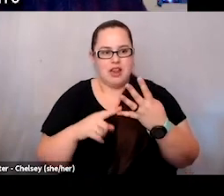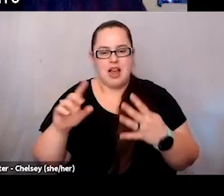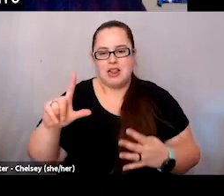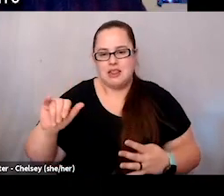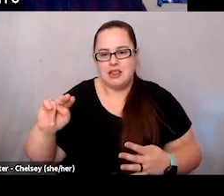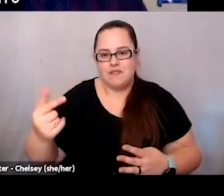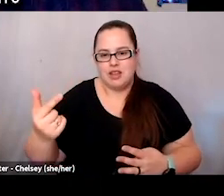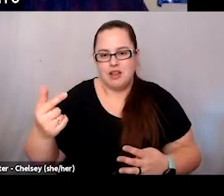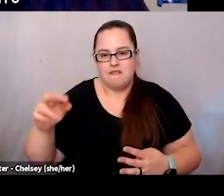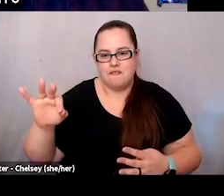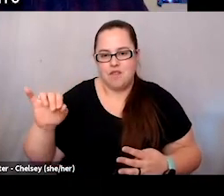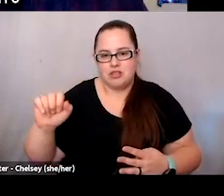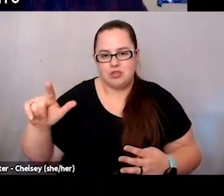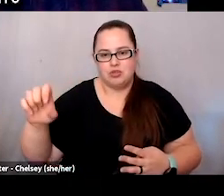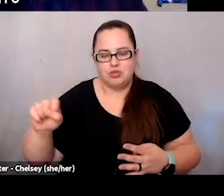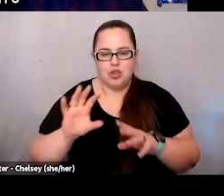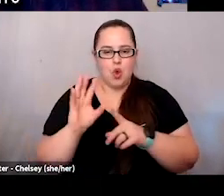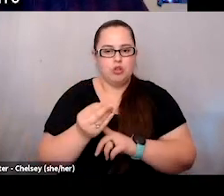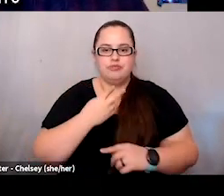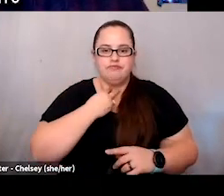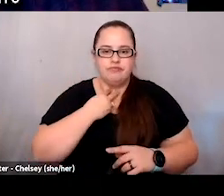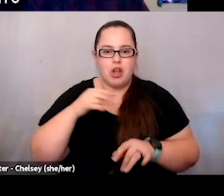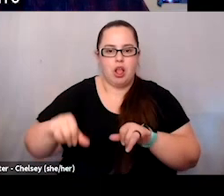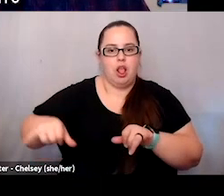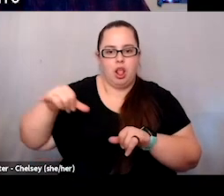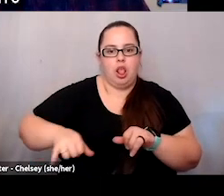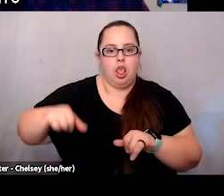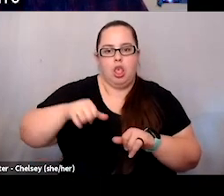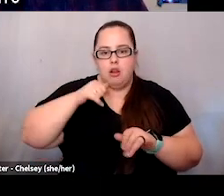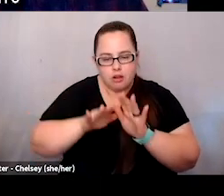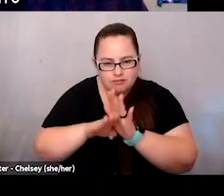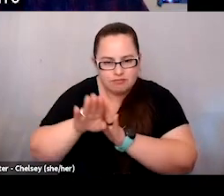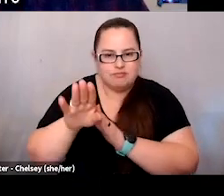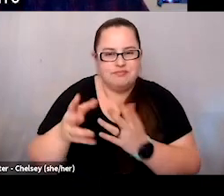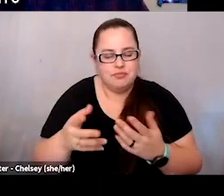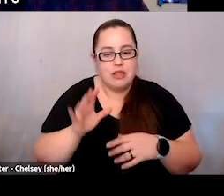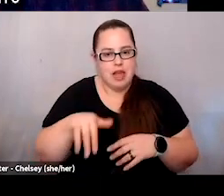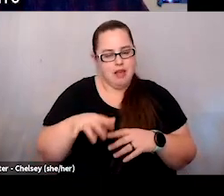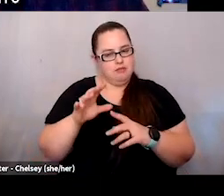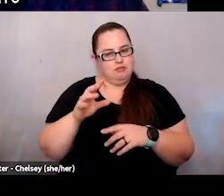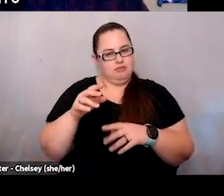society. Or that we're living fossils, that our culture is trapped in the past. And